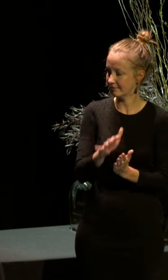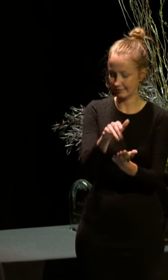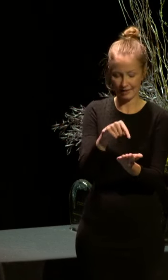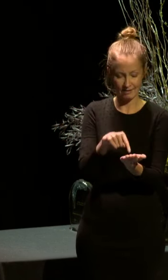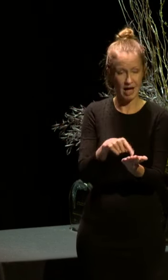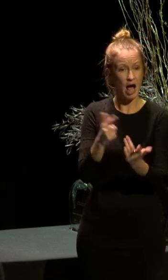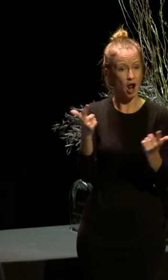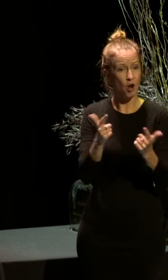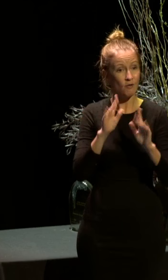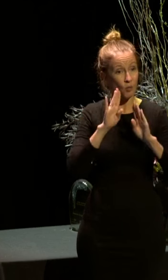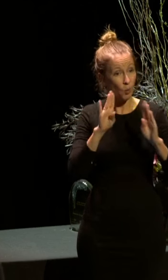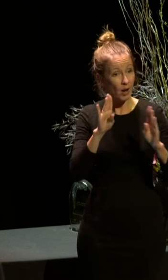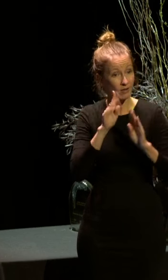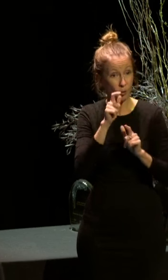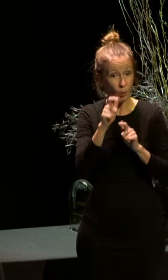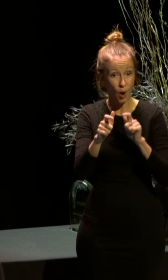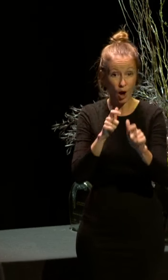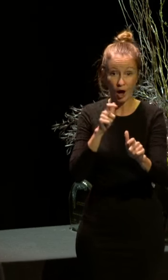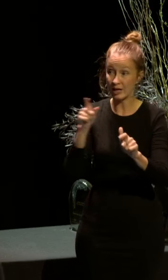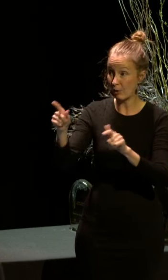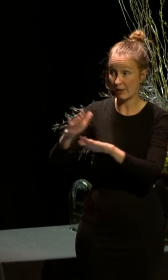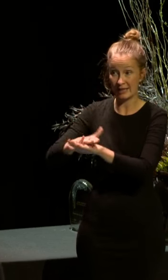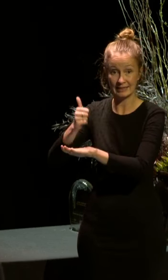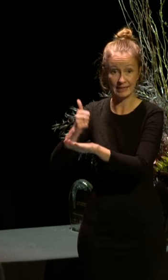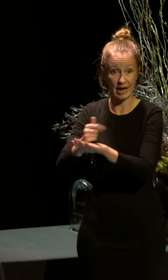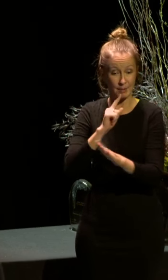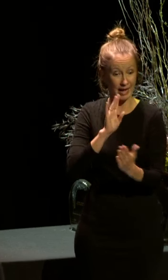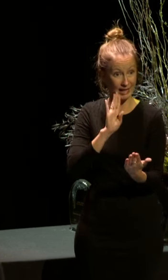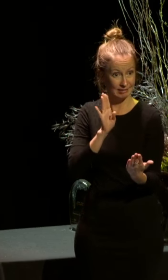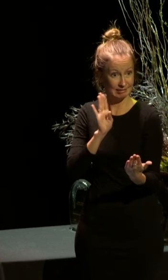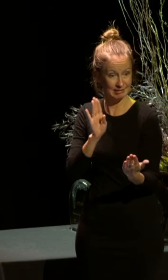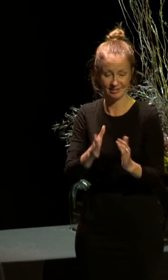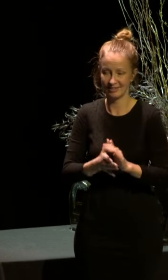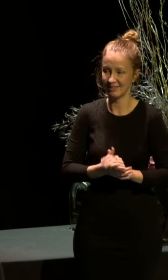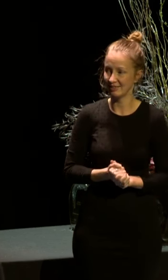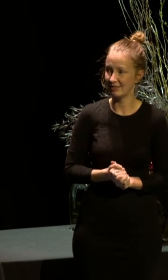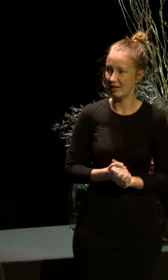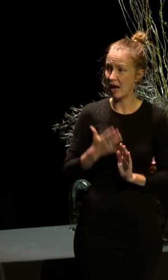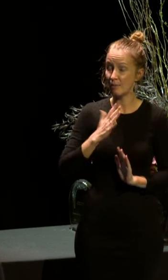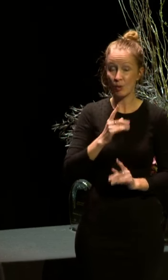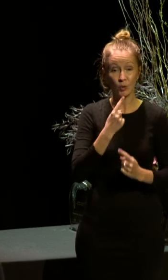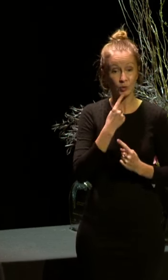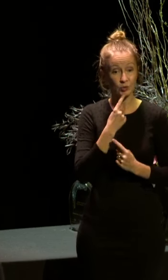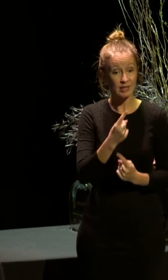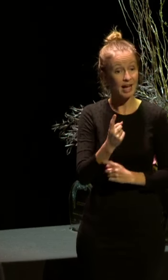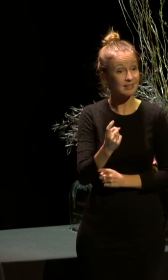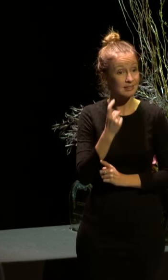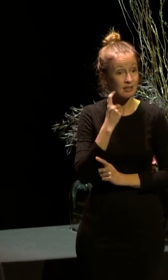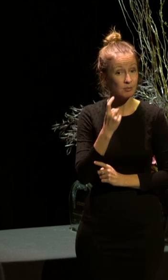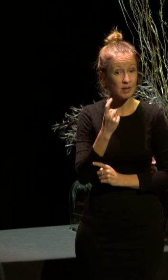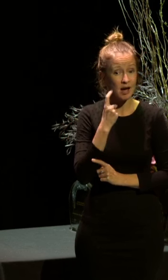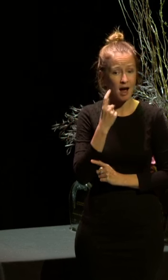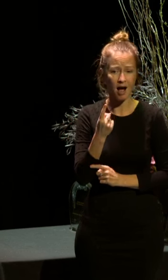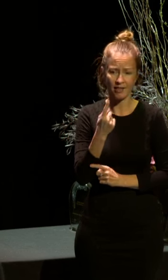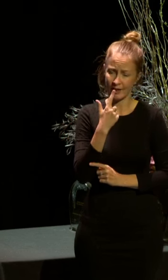Mostly to fill in, while they're setting up. I think I just want to say, simply, what brilliant company we've kept tonight.